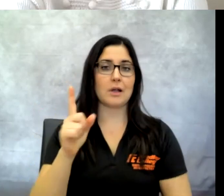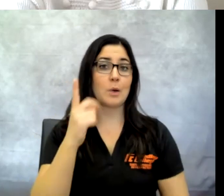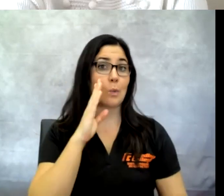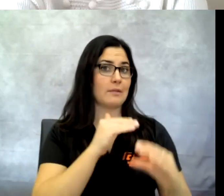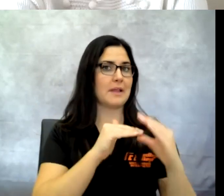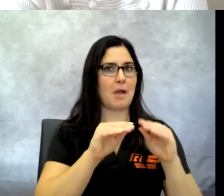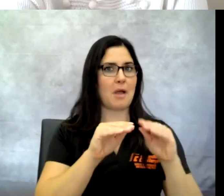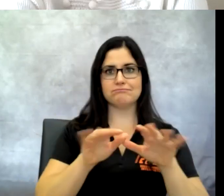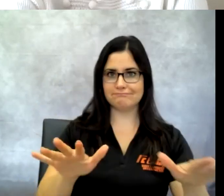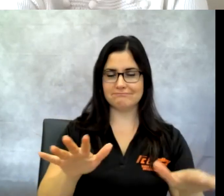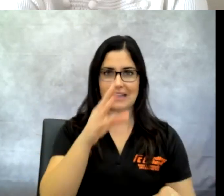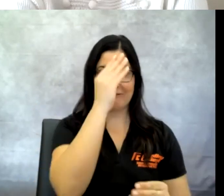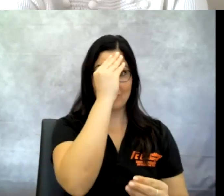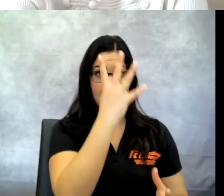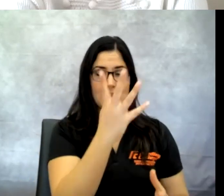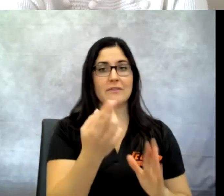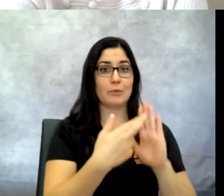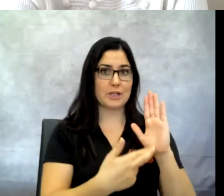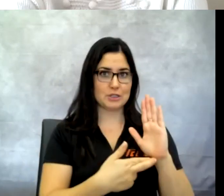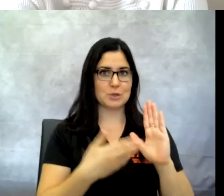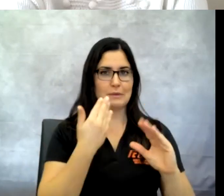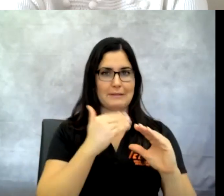Everybody have a wonderful afternoon. Thank you very much.